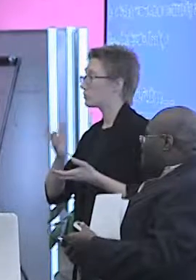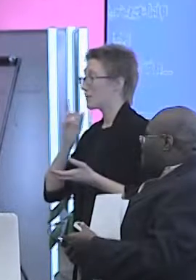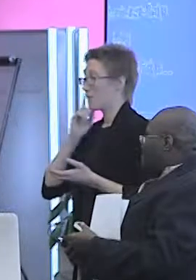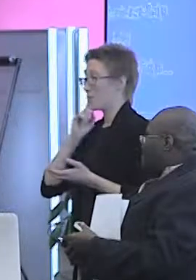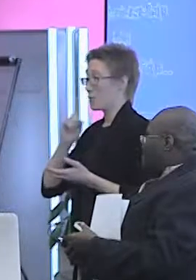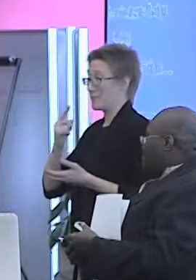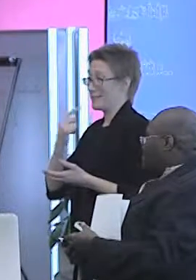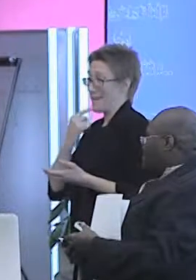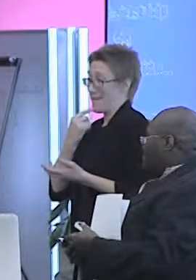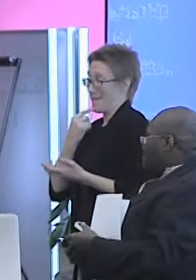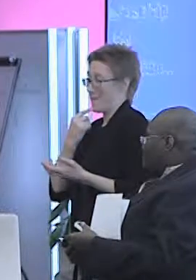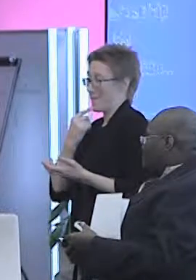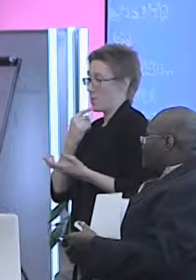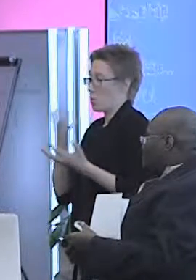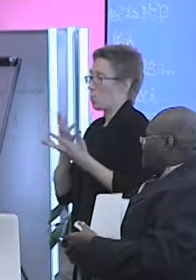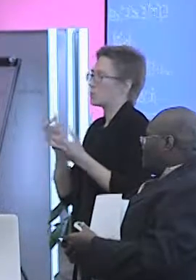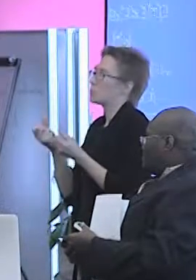so many of us need to hear.